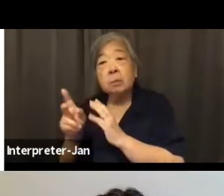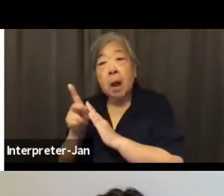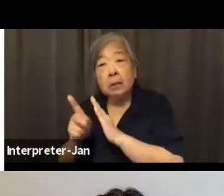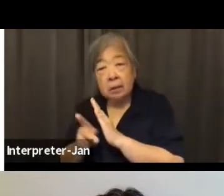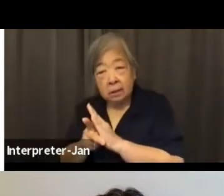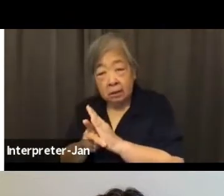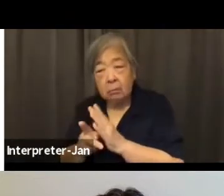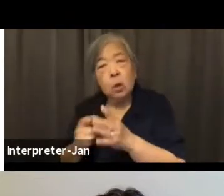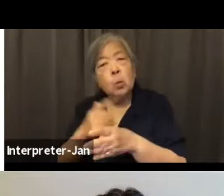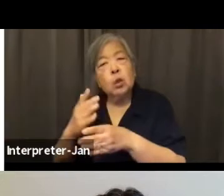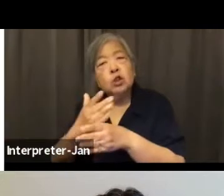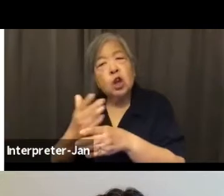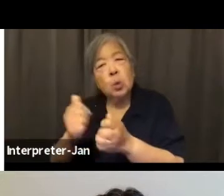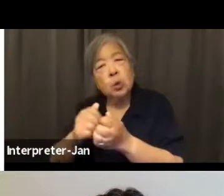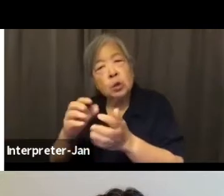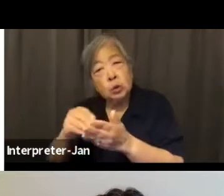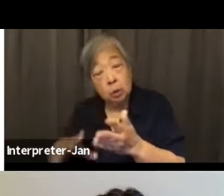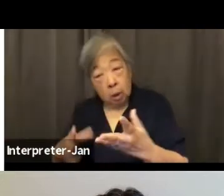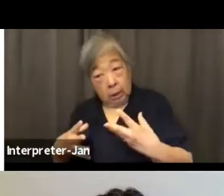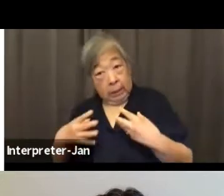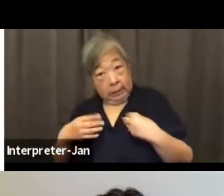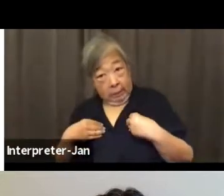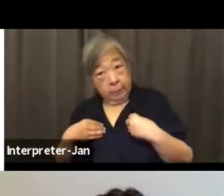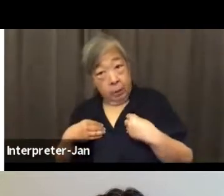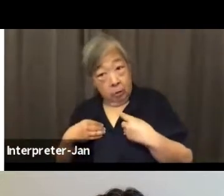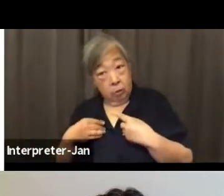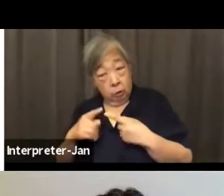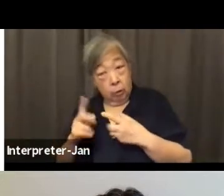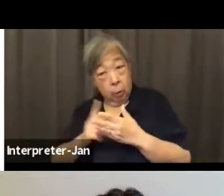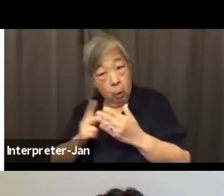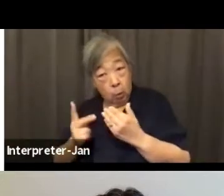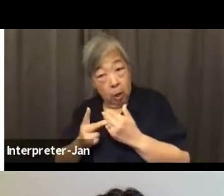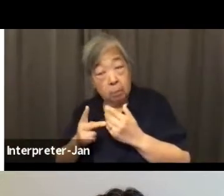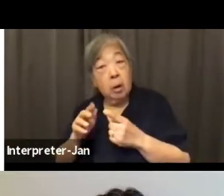once they are accepted into both the overseas and the virtual program.